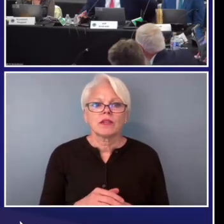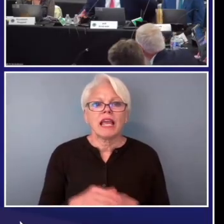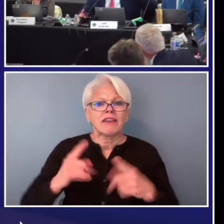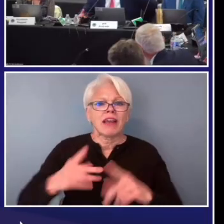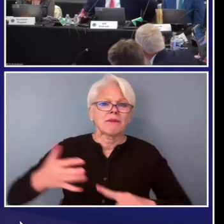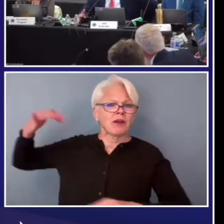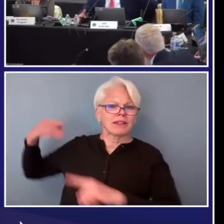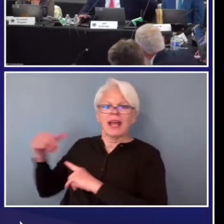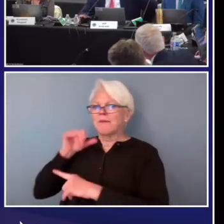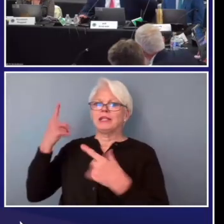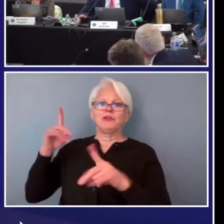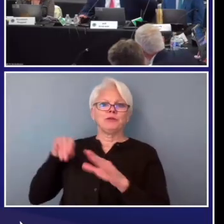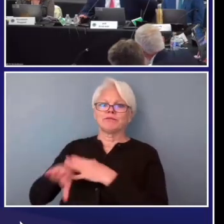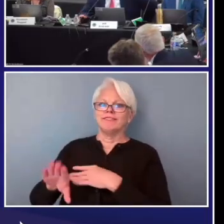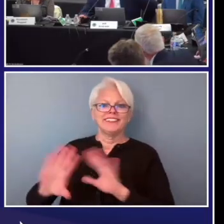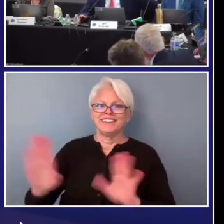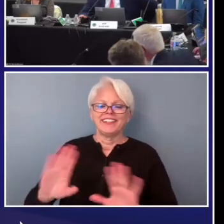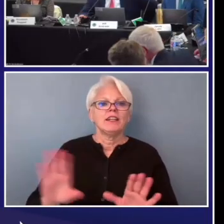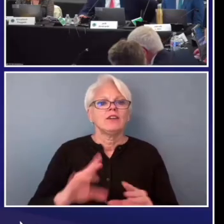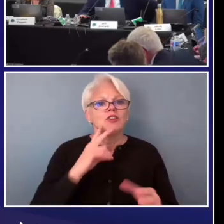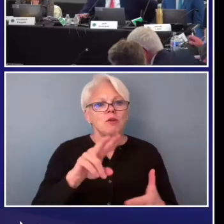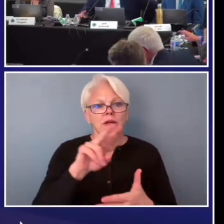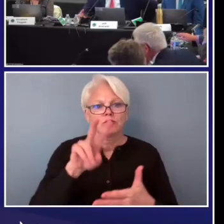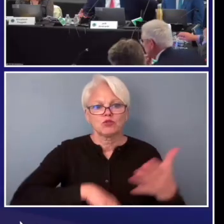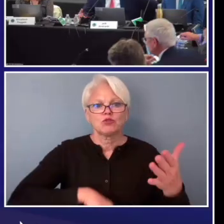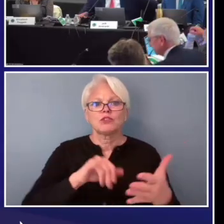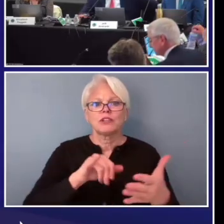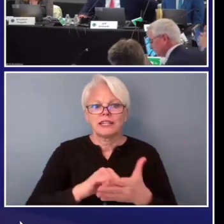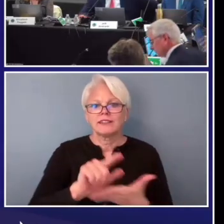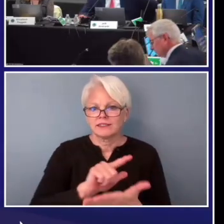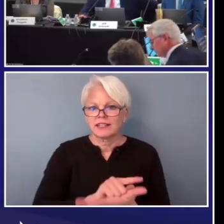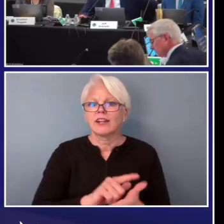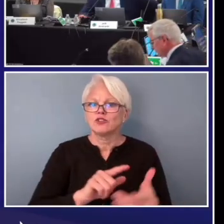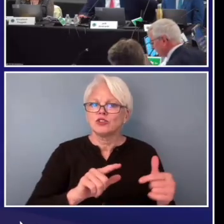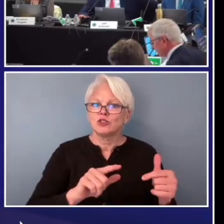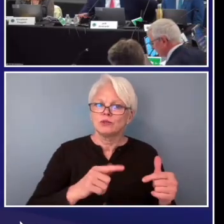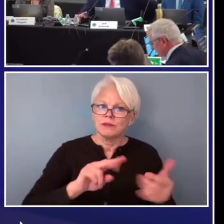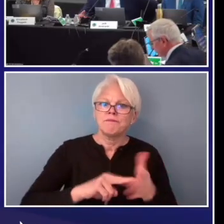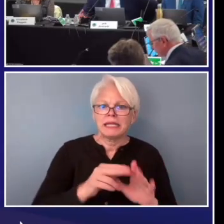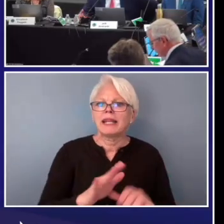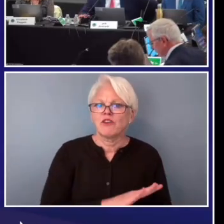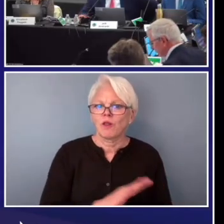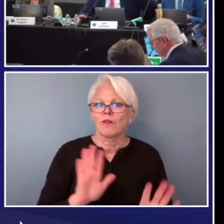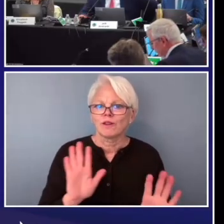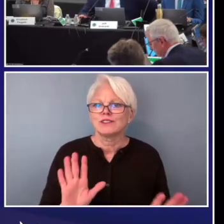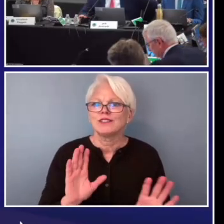have to you have to read the statute as as having meaning. and I think in this particular case,